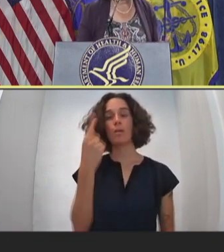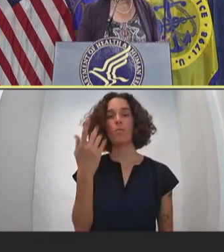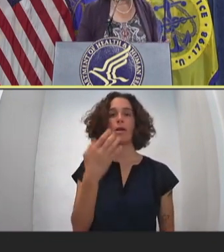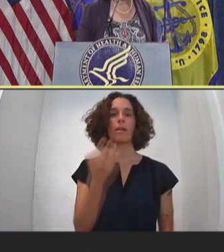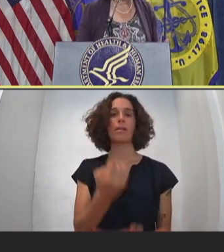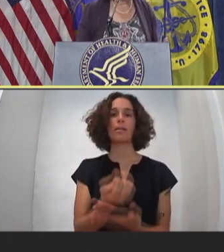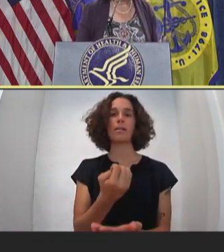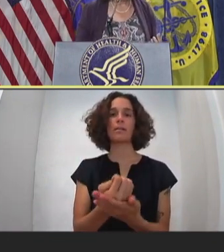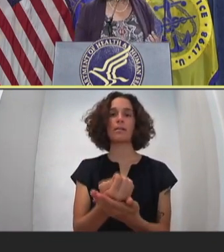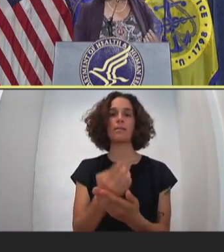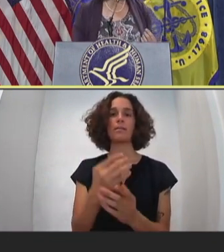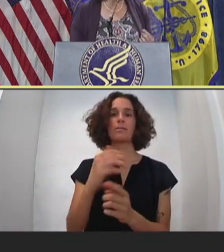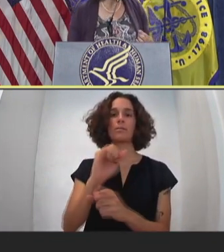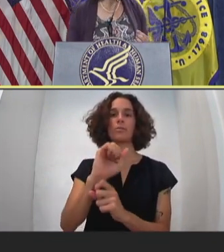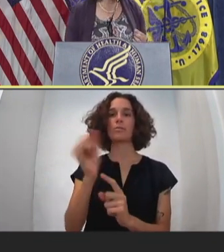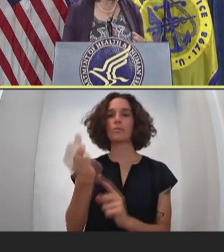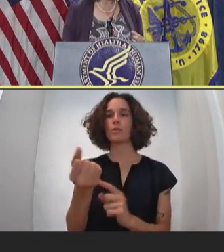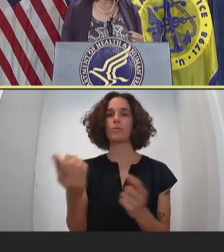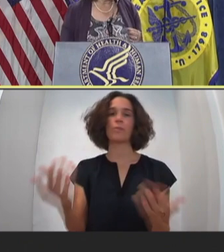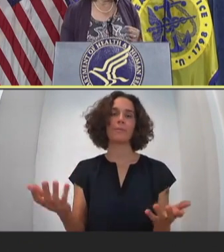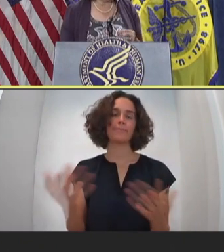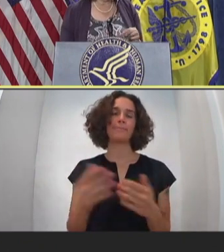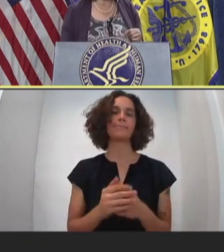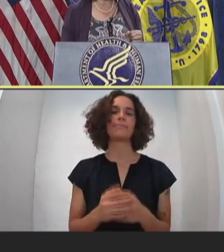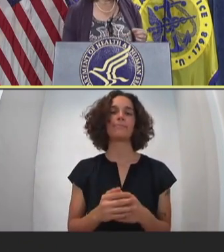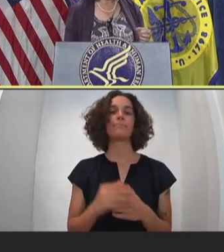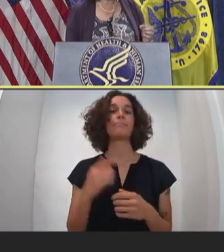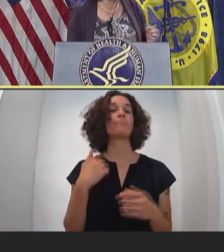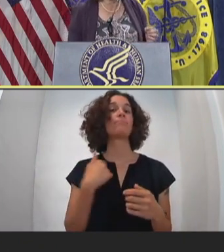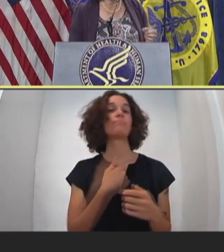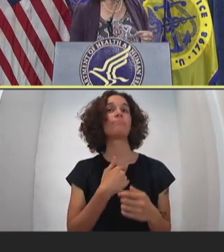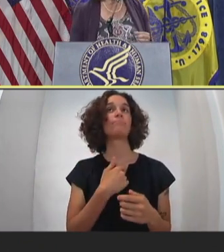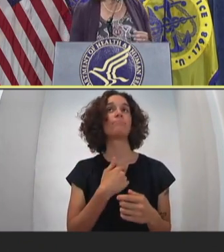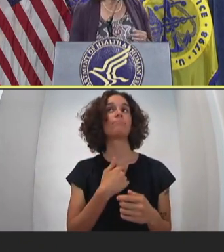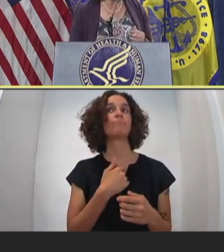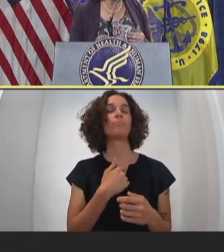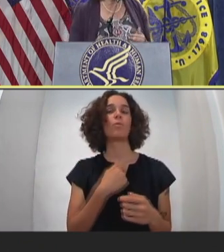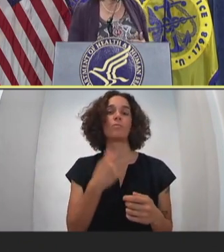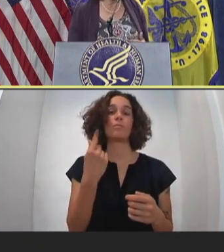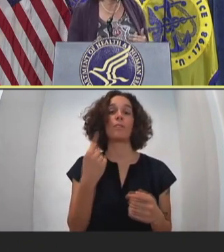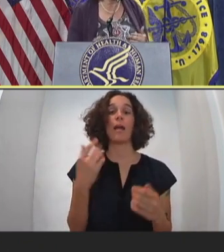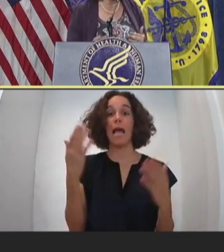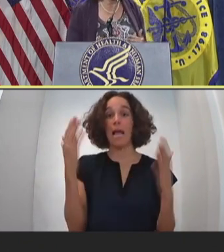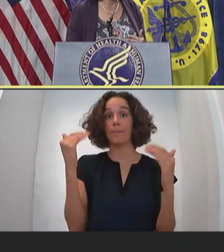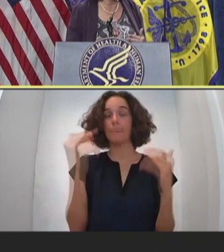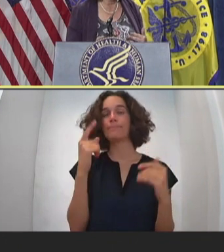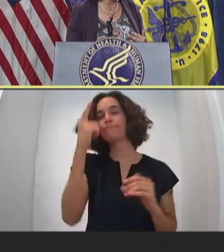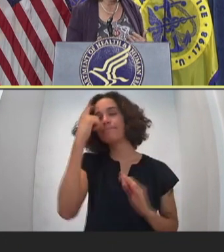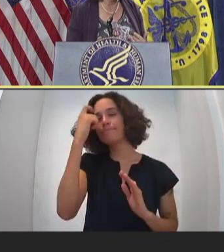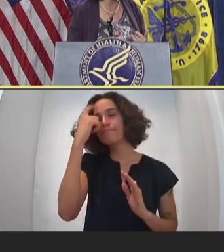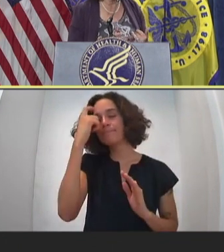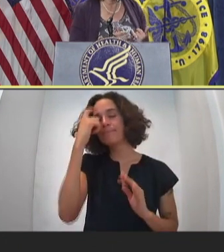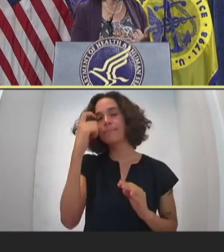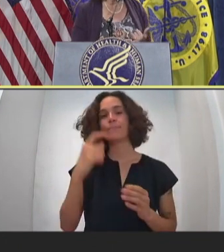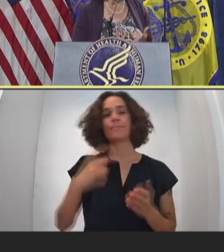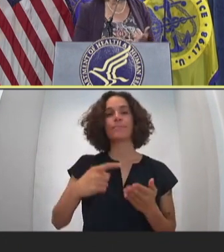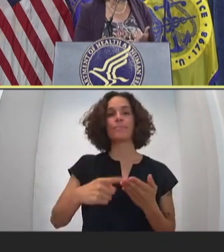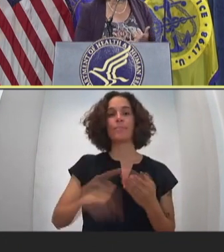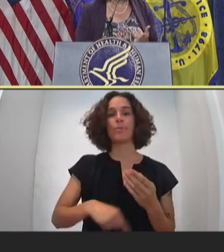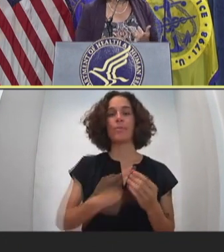may be. What I expect -- would suspect is that, you know, when you're talking about direct costs,